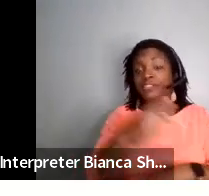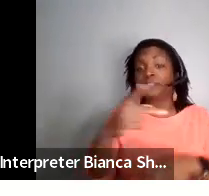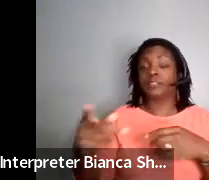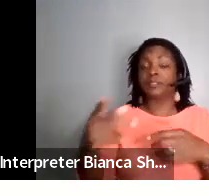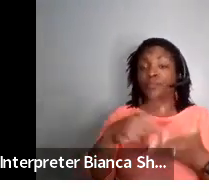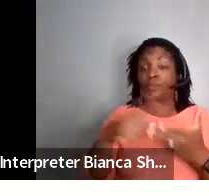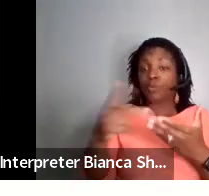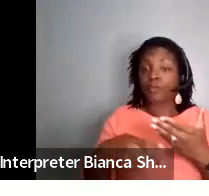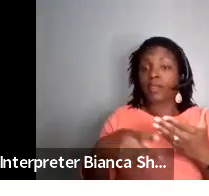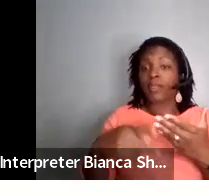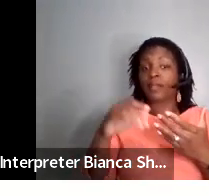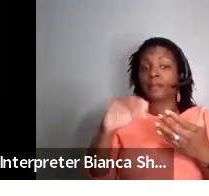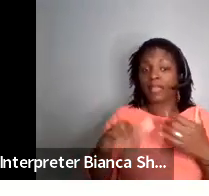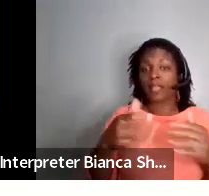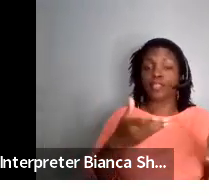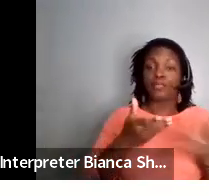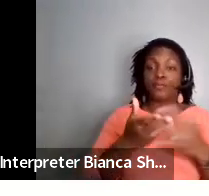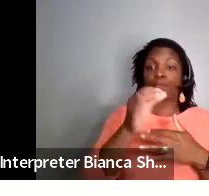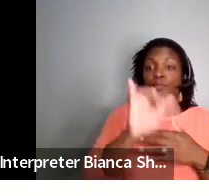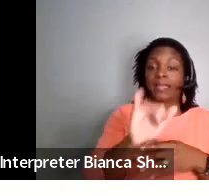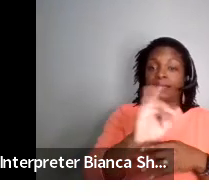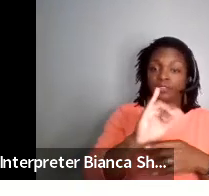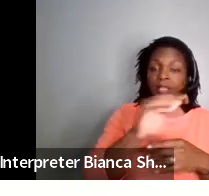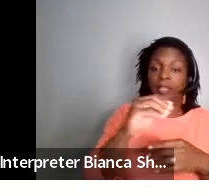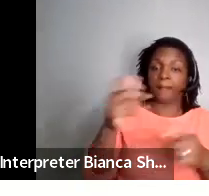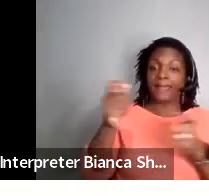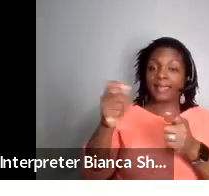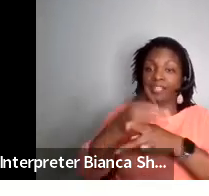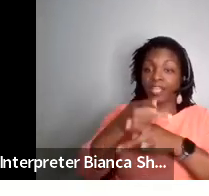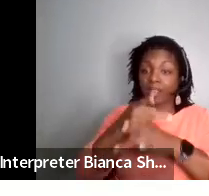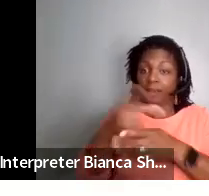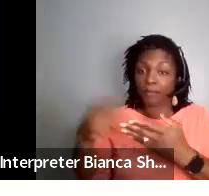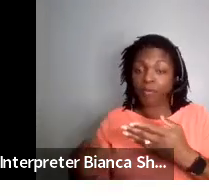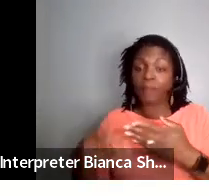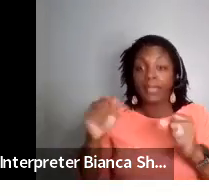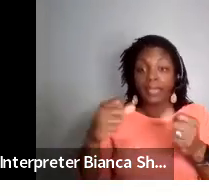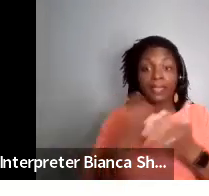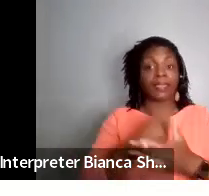Members can get treatment through a license mental health practitioner on an outpatient basis.